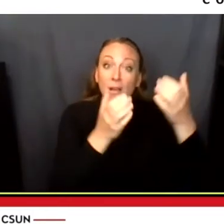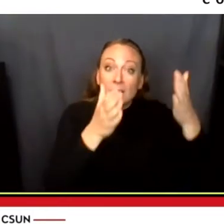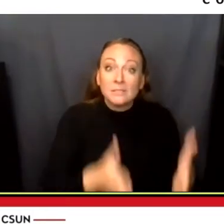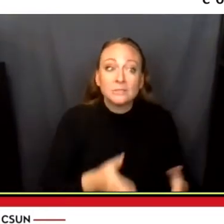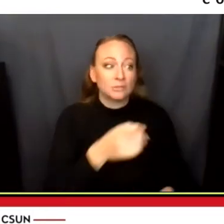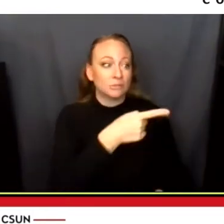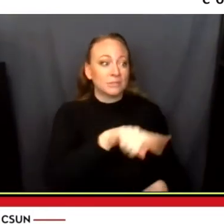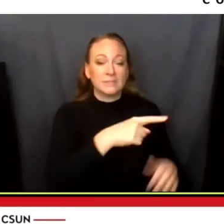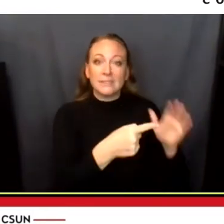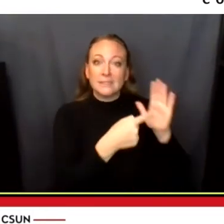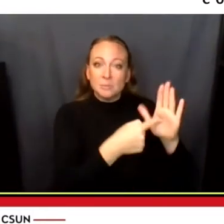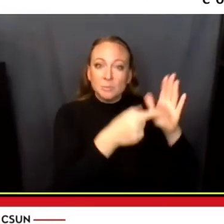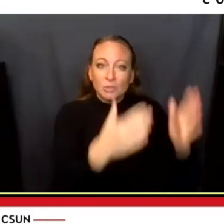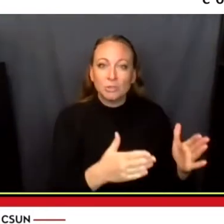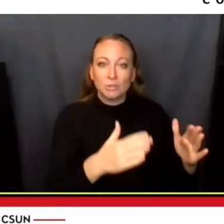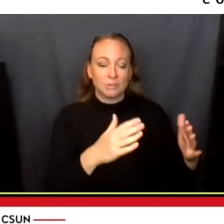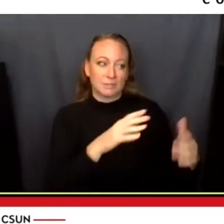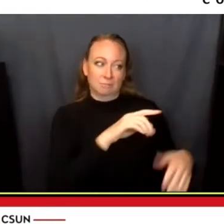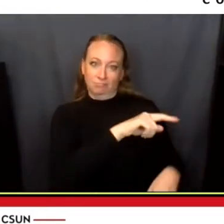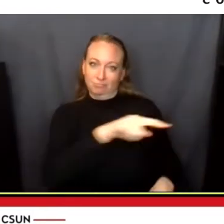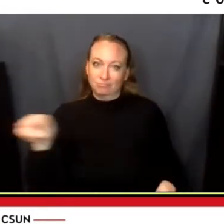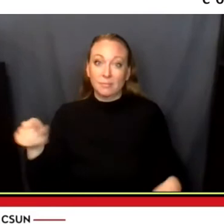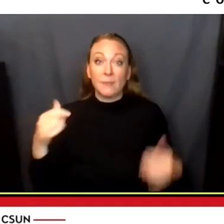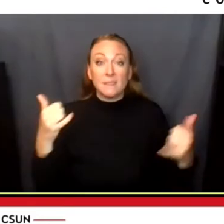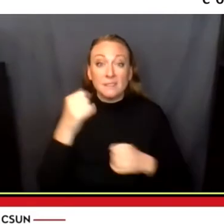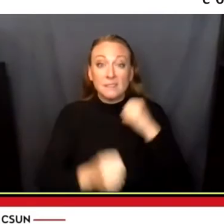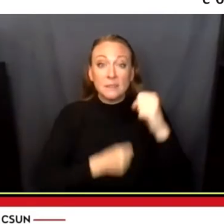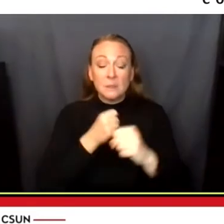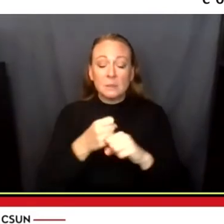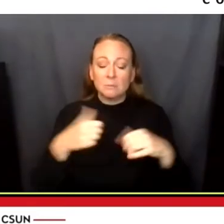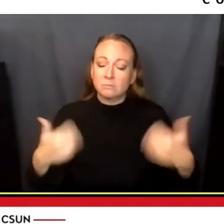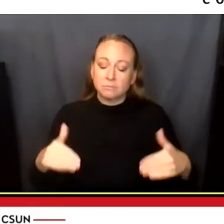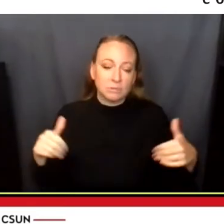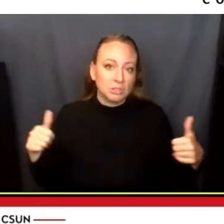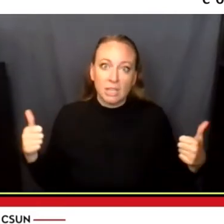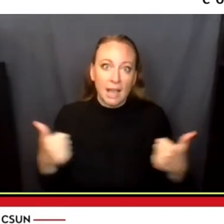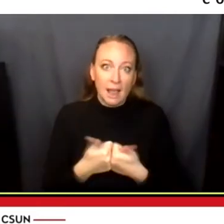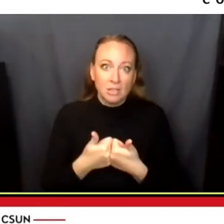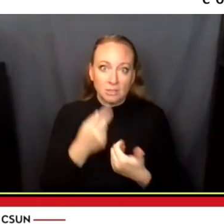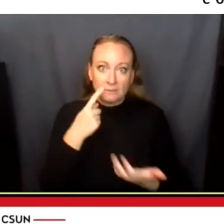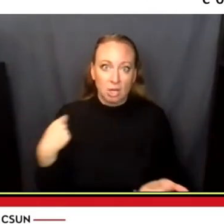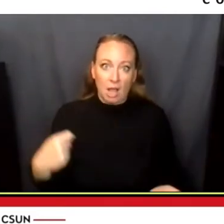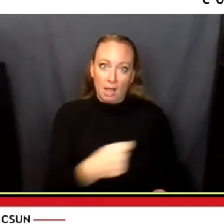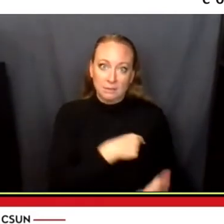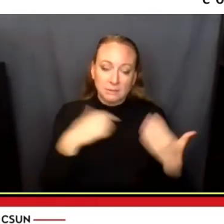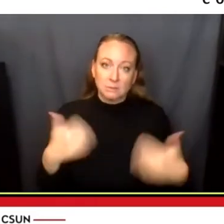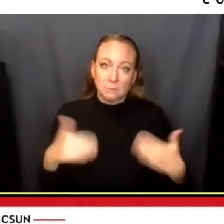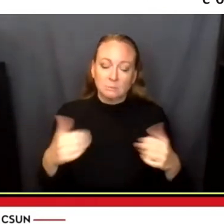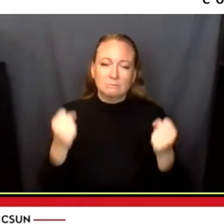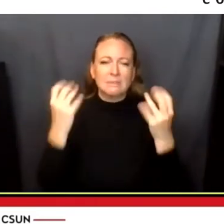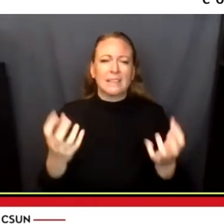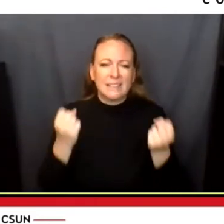It's been a challenging year for everyone to say the least in so many ways, and that makes all of us at CSUN